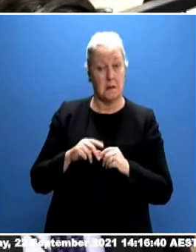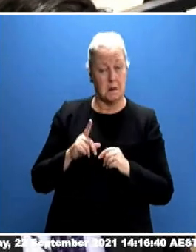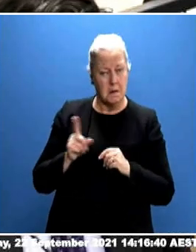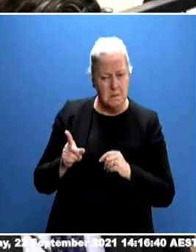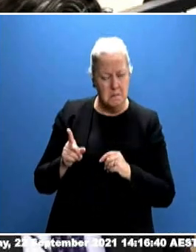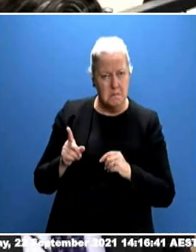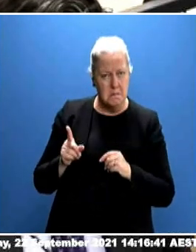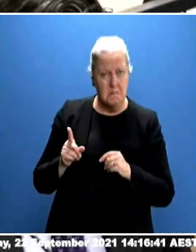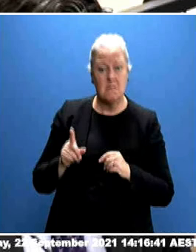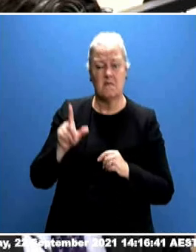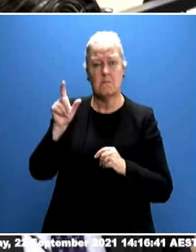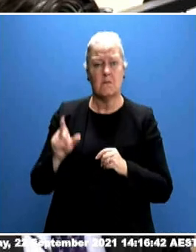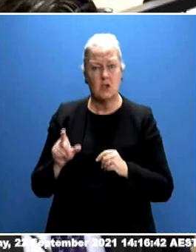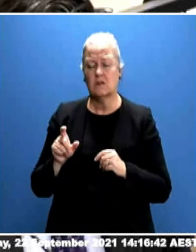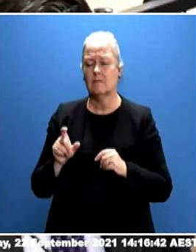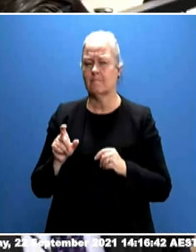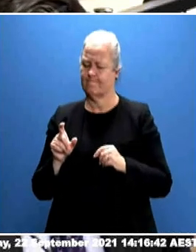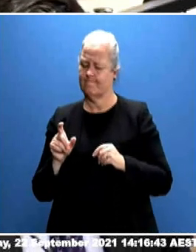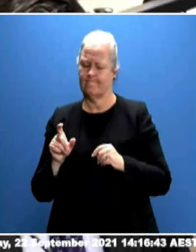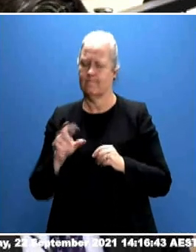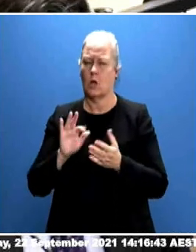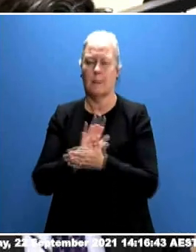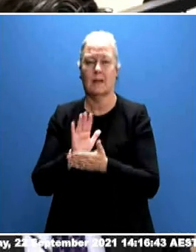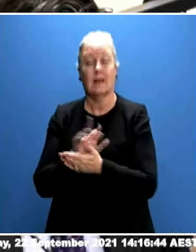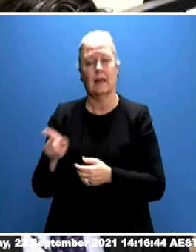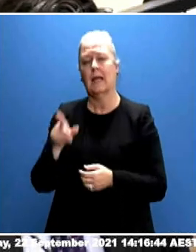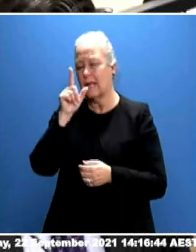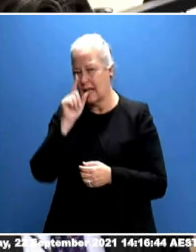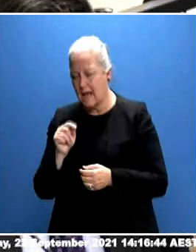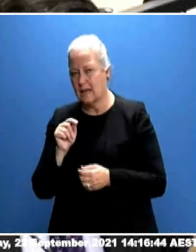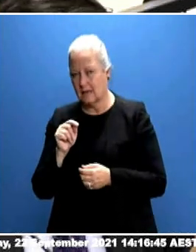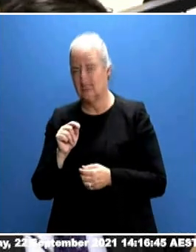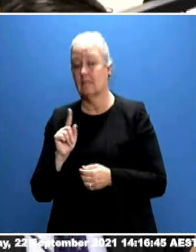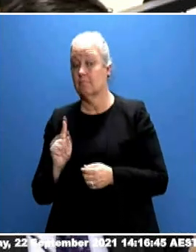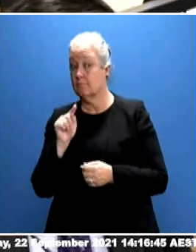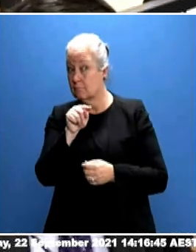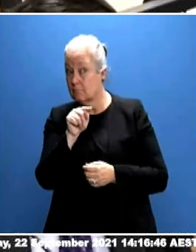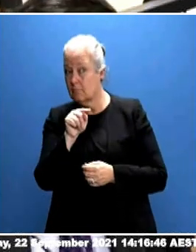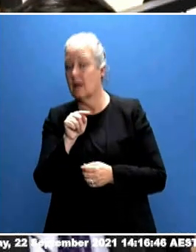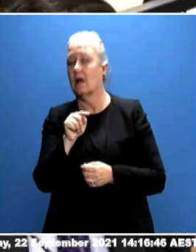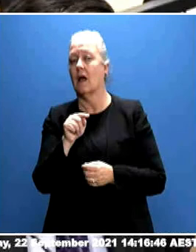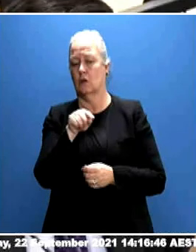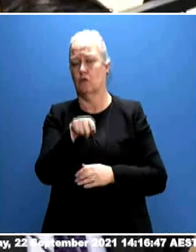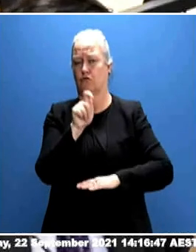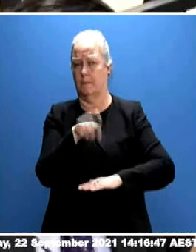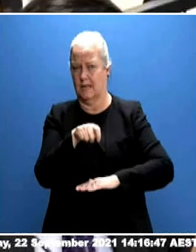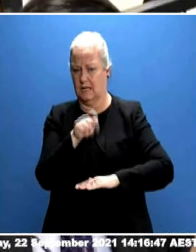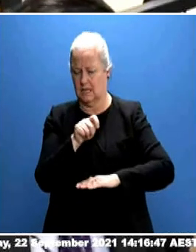reconsideration, he or she may apply to the State Administrative Tribunal for review of that decision.